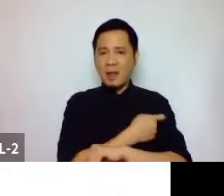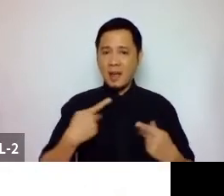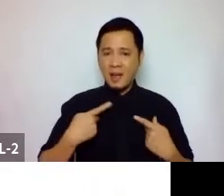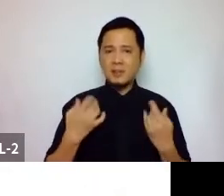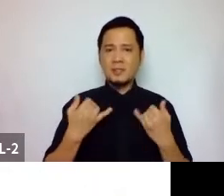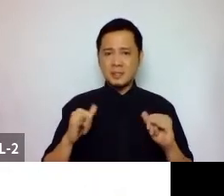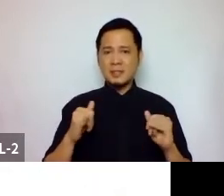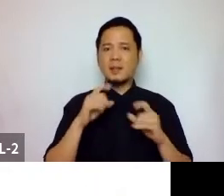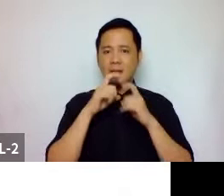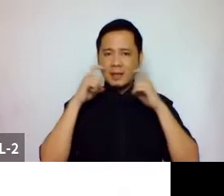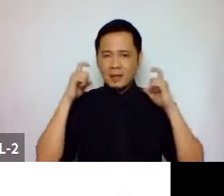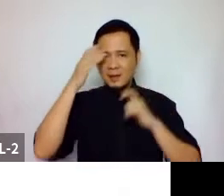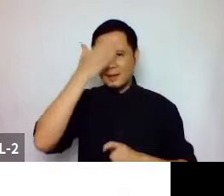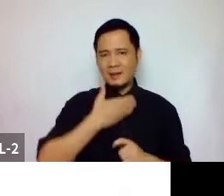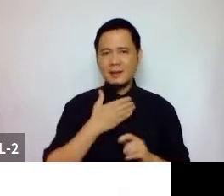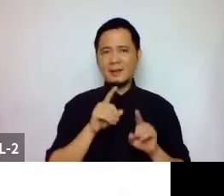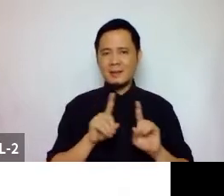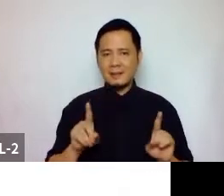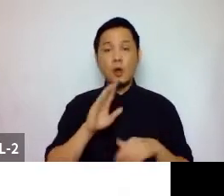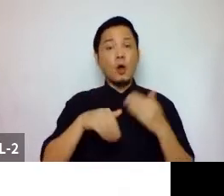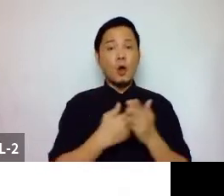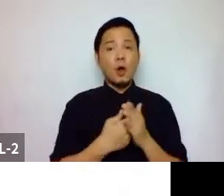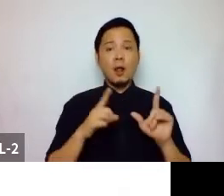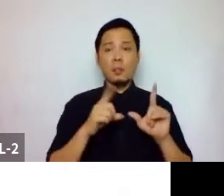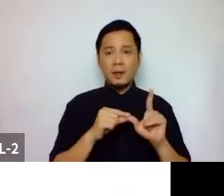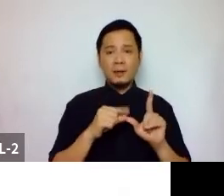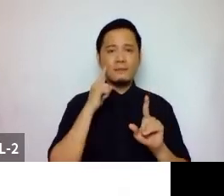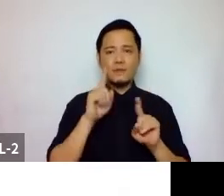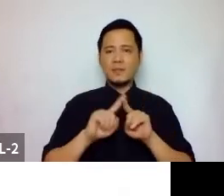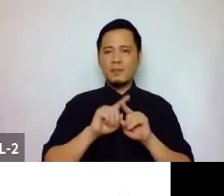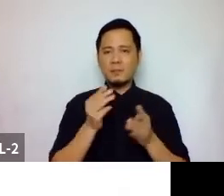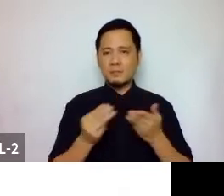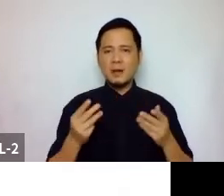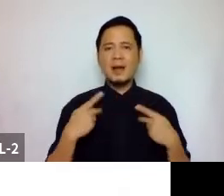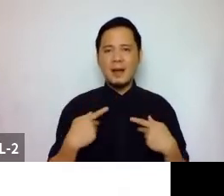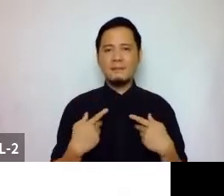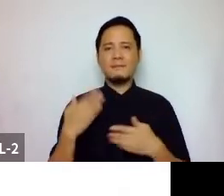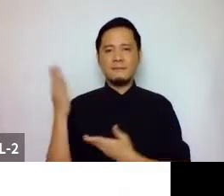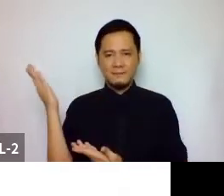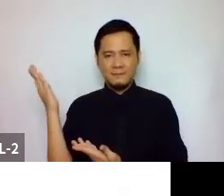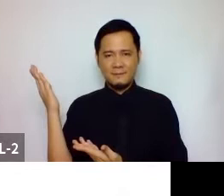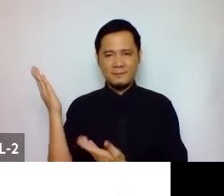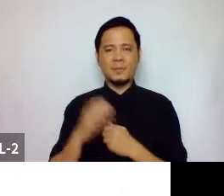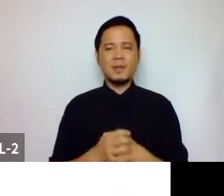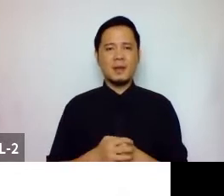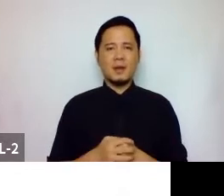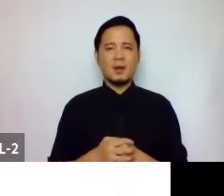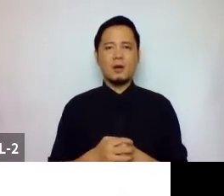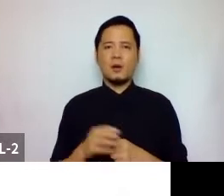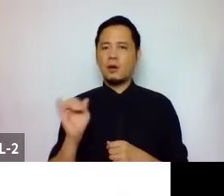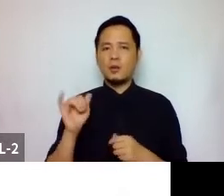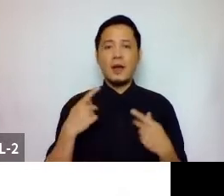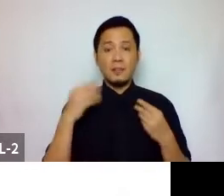You can find here the links to the materials and other resources that are free to use.